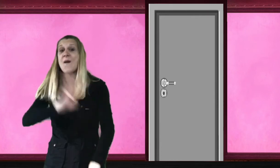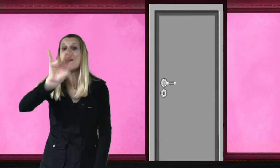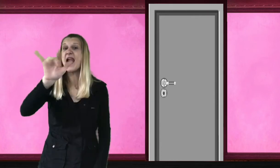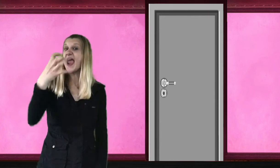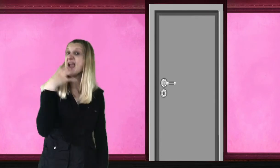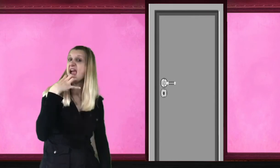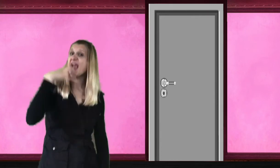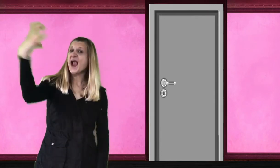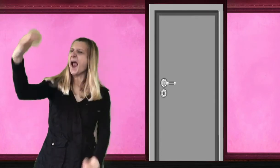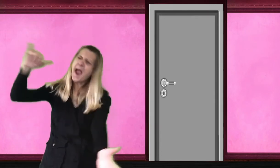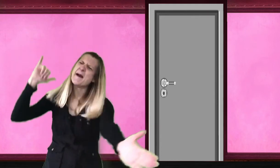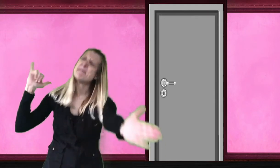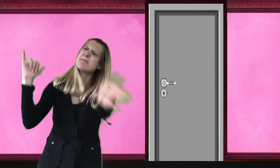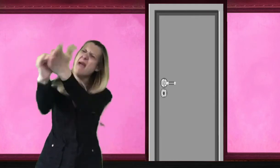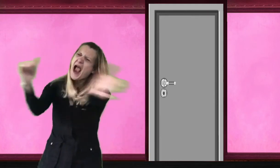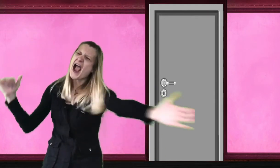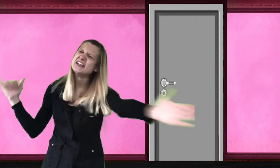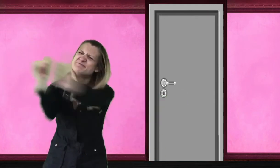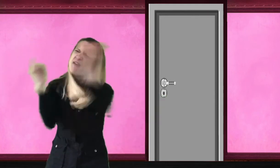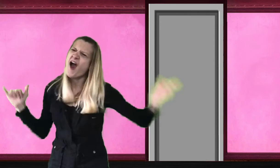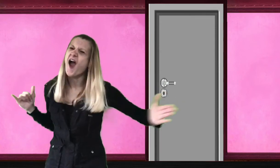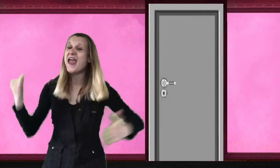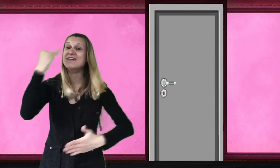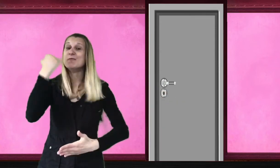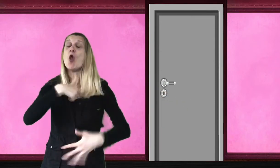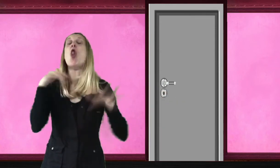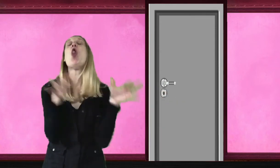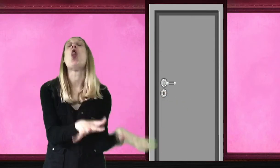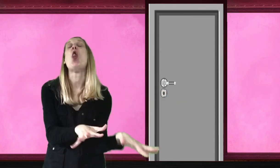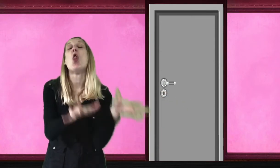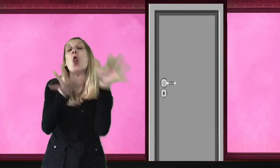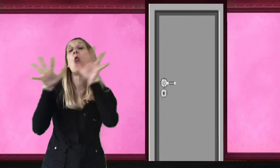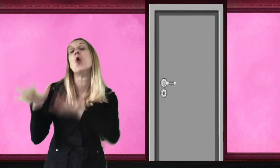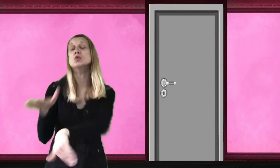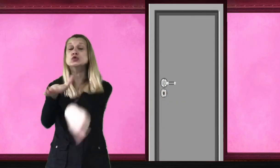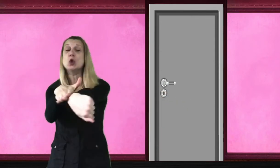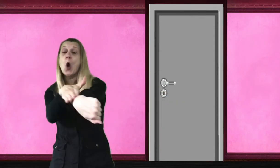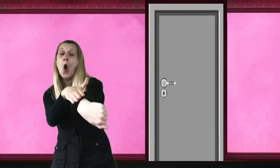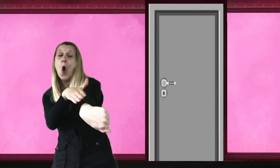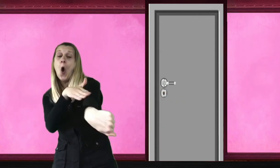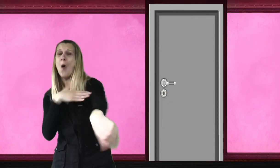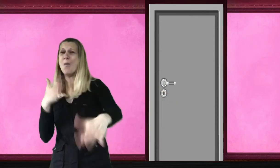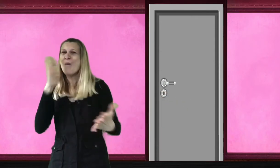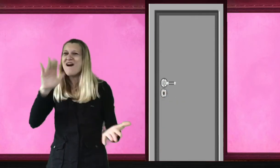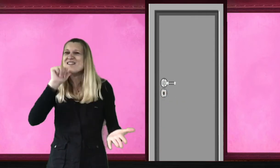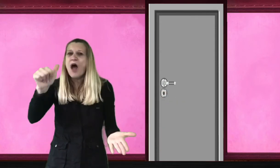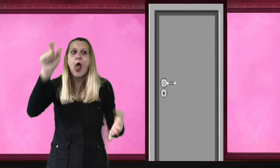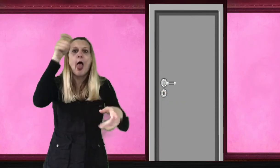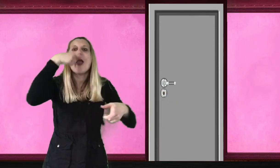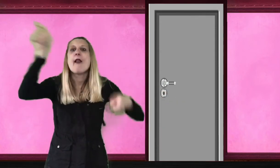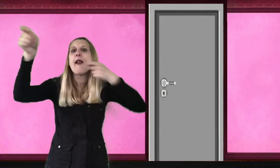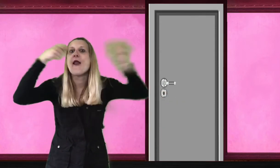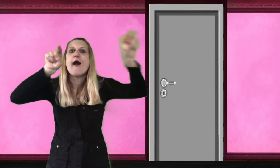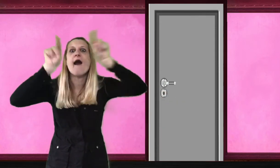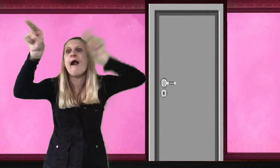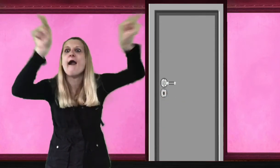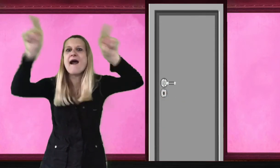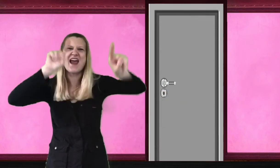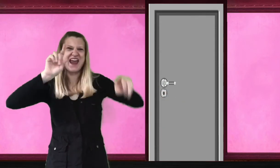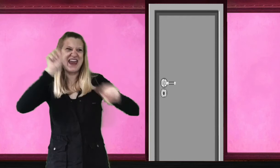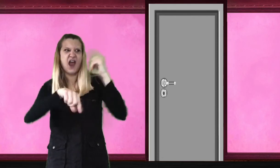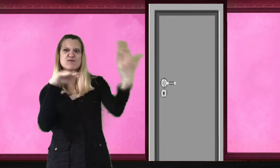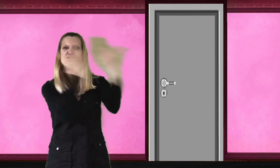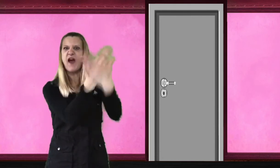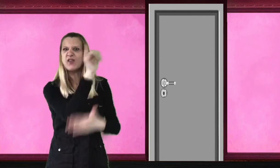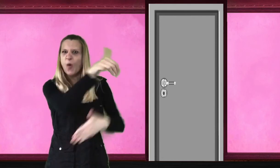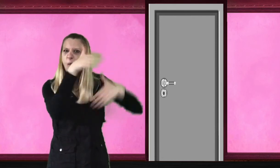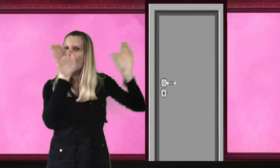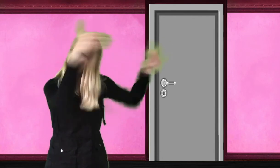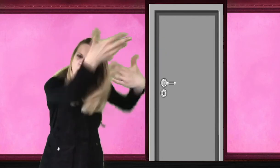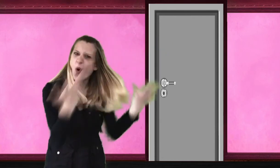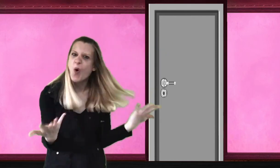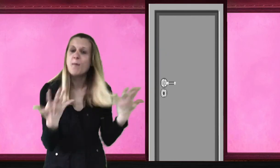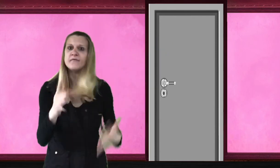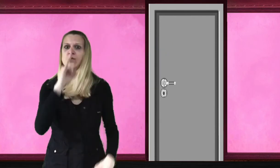"Impossible," said Mr. Wonka. "We should never get there in time if I did."